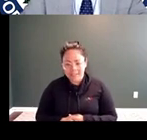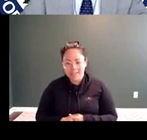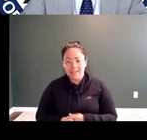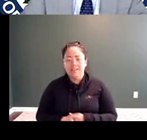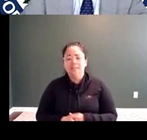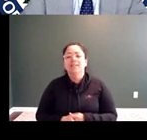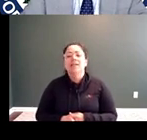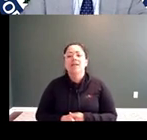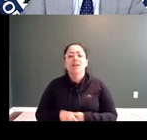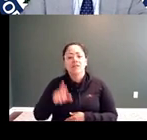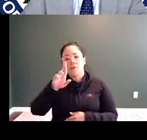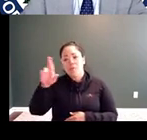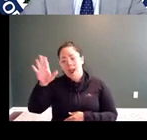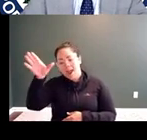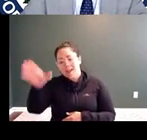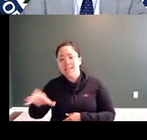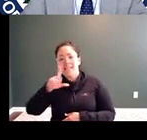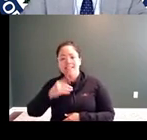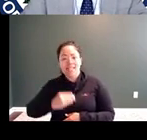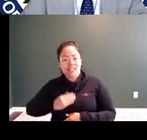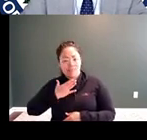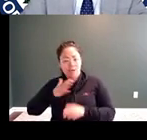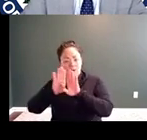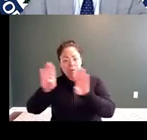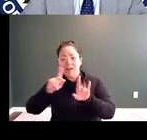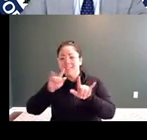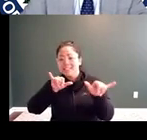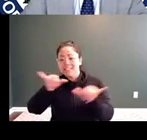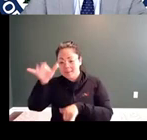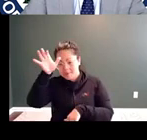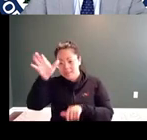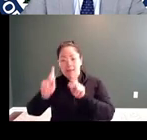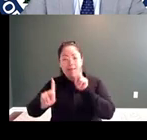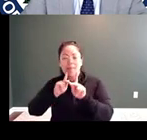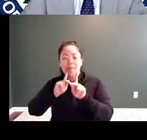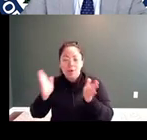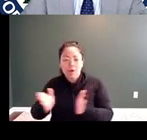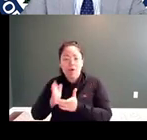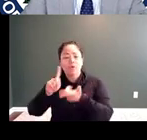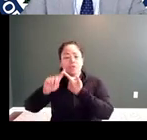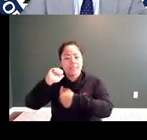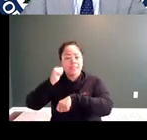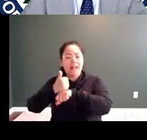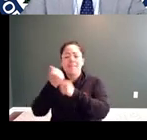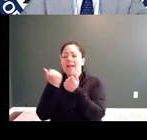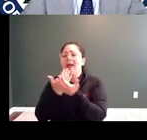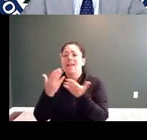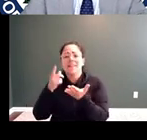The right side is the inspiration wall, very much the same idea. People are encouraged to put up anything and everything that might inspire them.